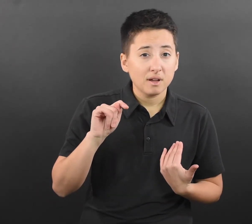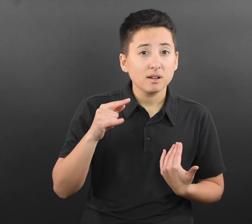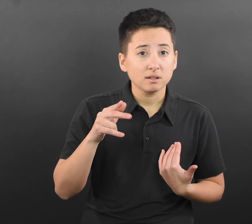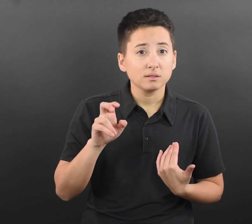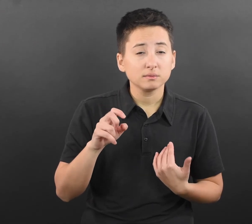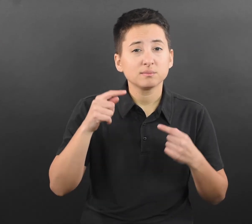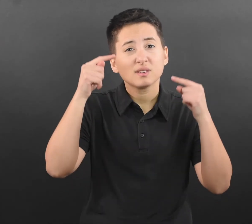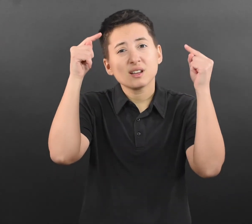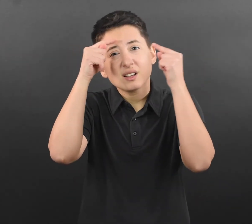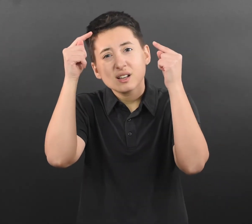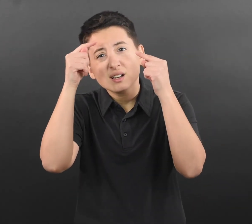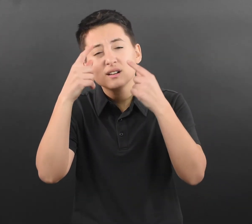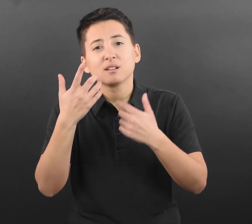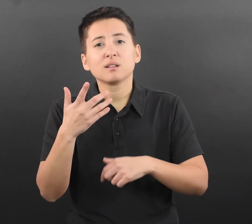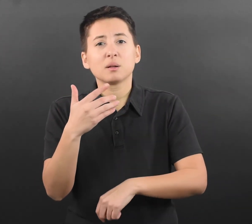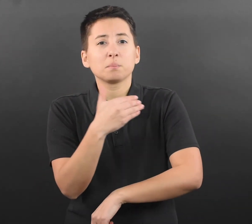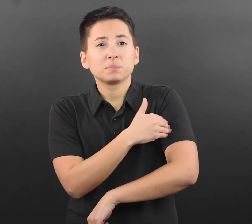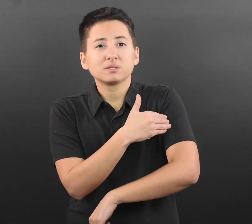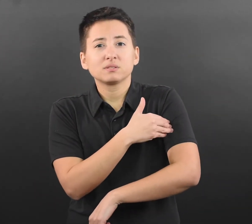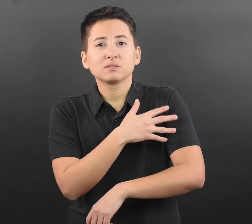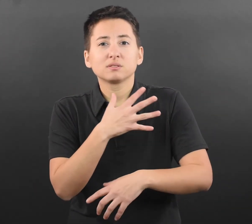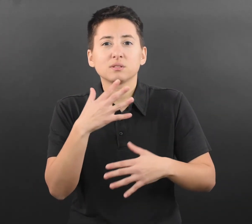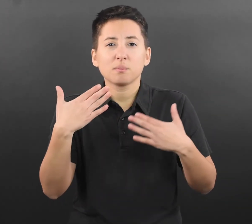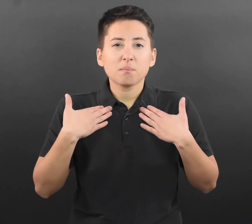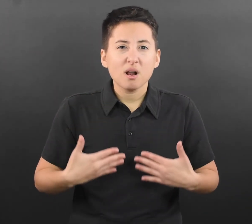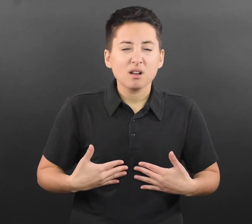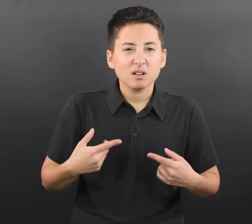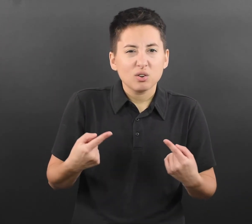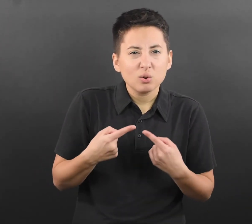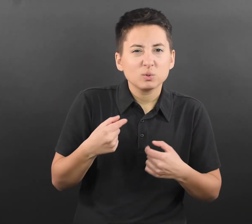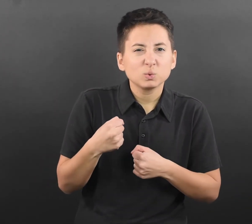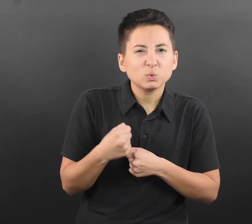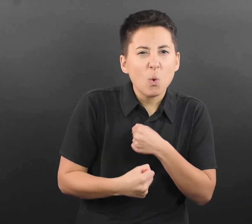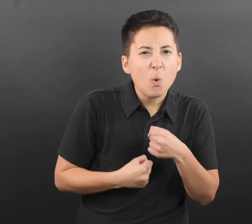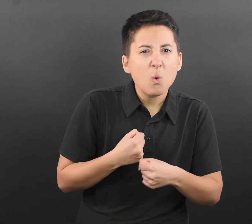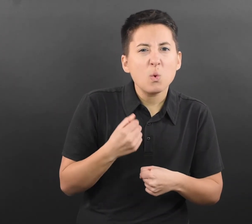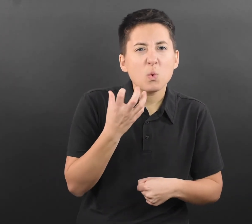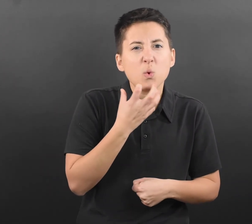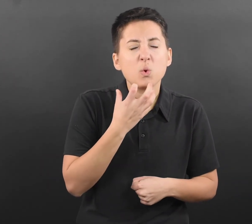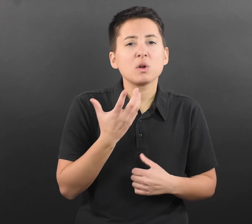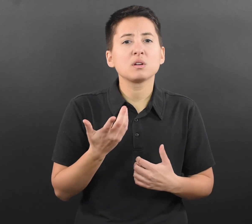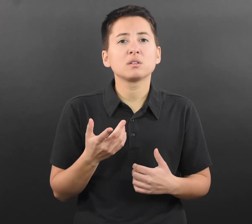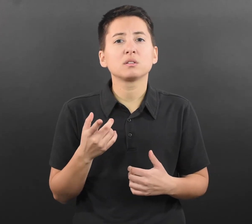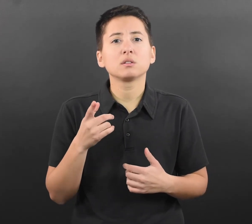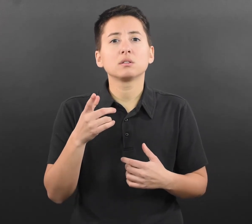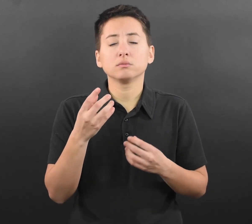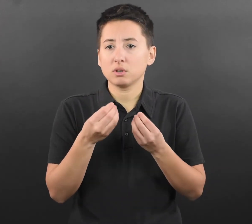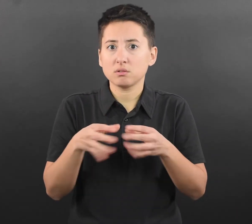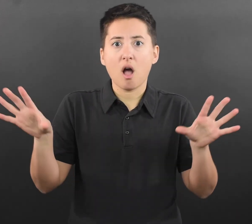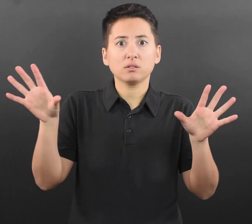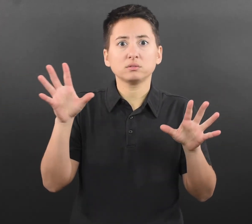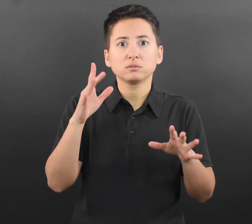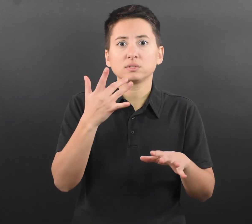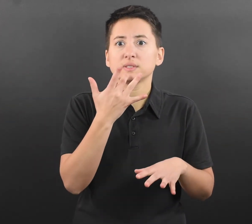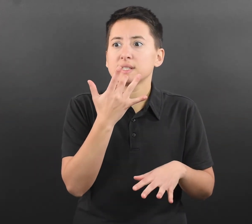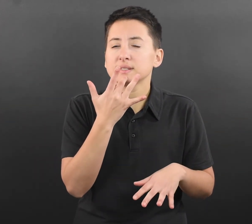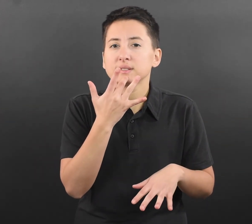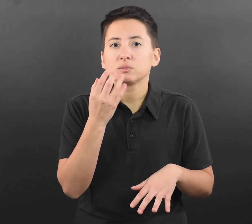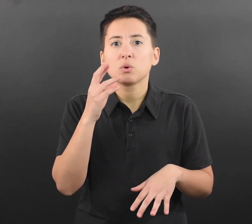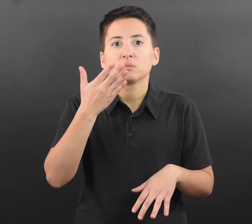• ▪ Headaches, muscle or body aches • ▪ New loss of taste or smell